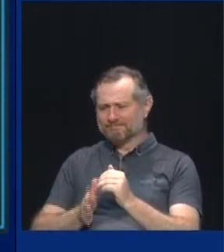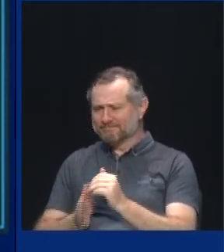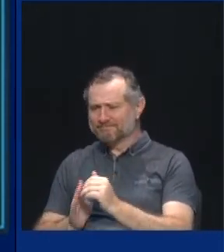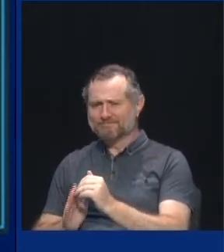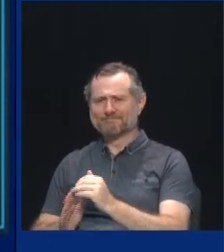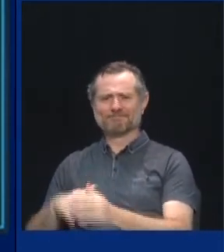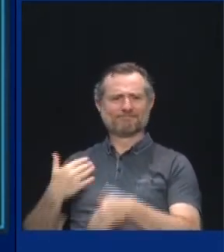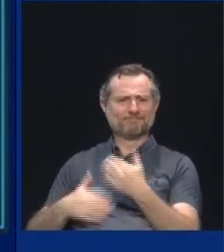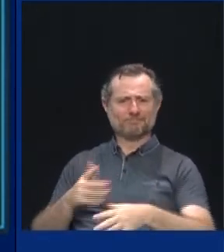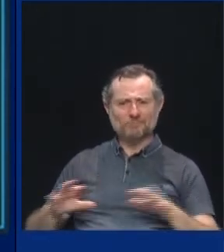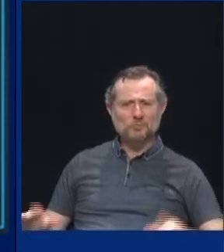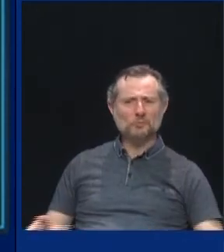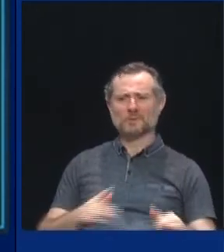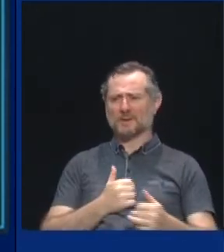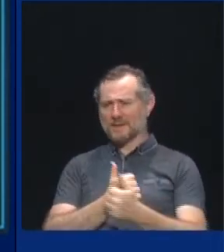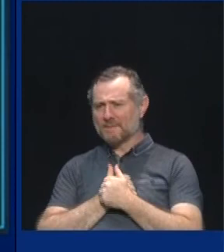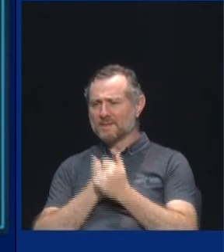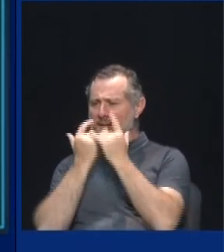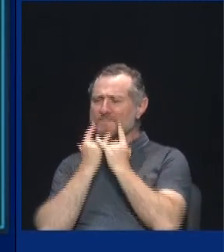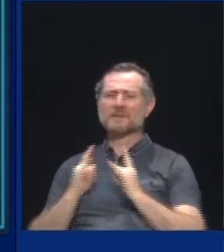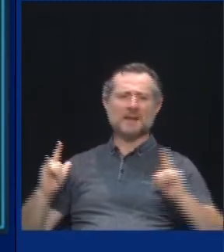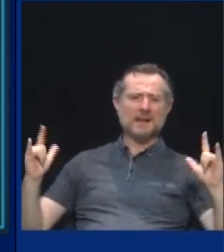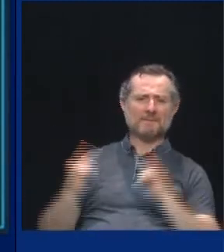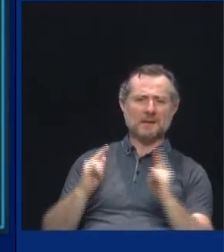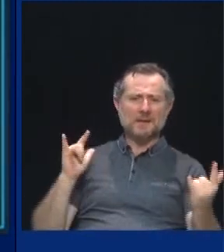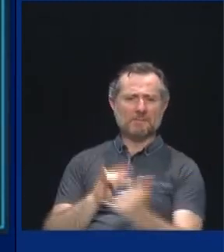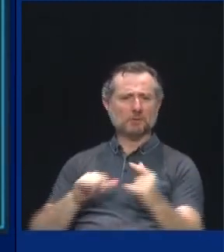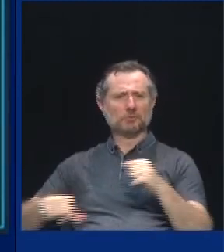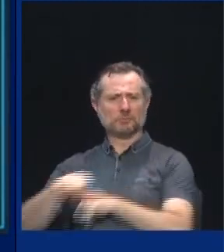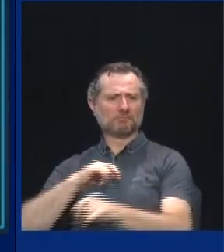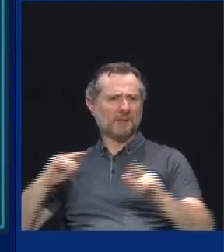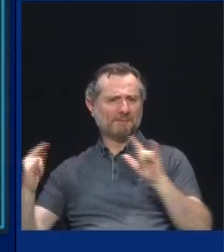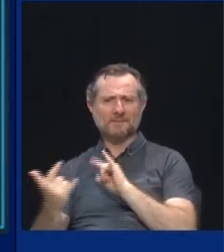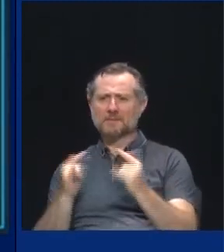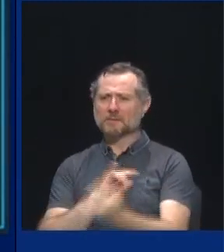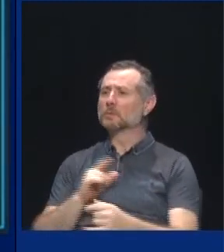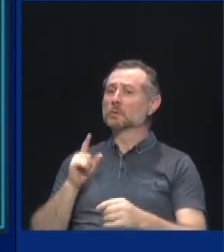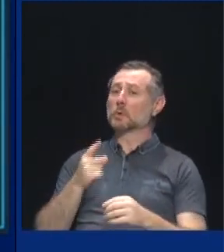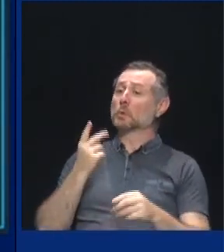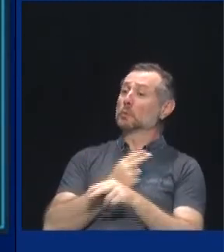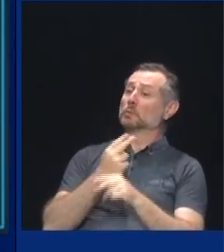AND WE ARE DISCIPLINED. WHEN WE HAVE TO GET A JOB DONE,